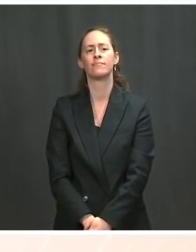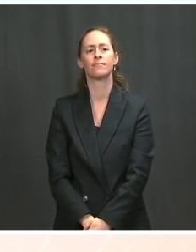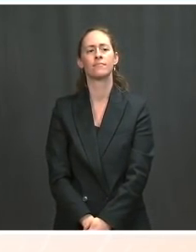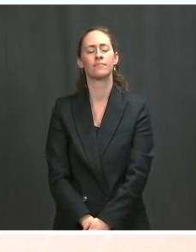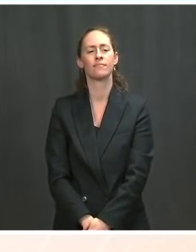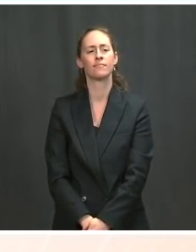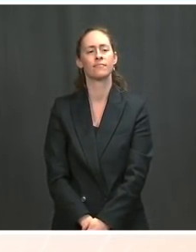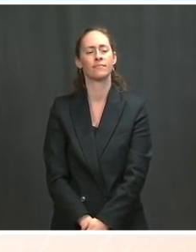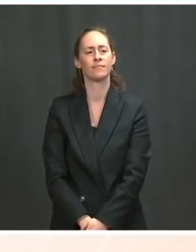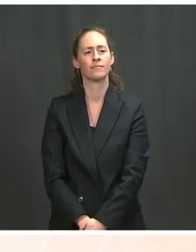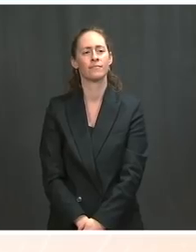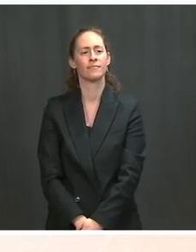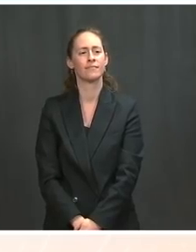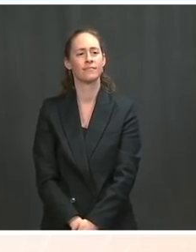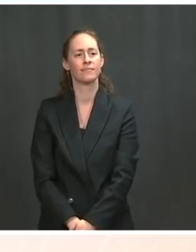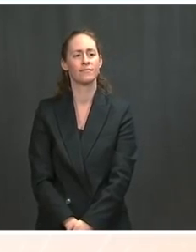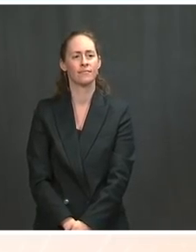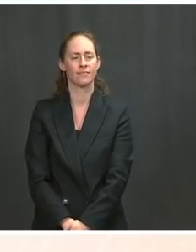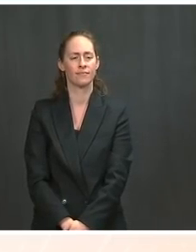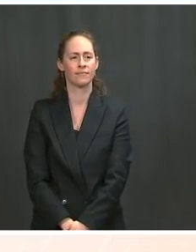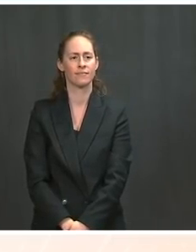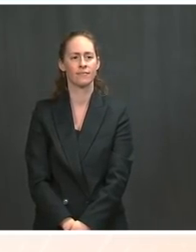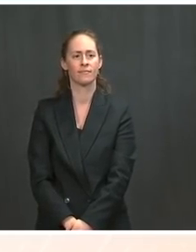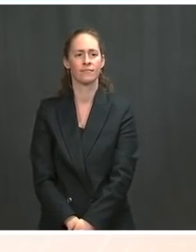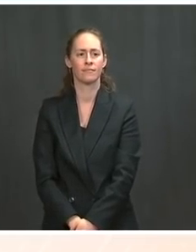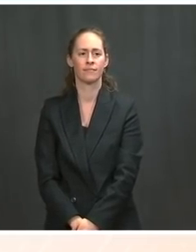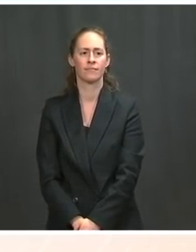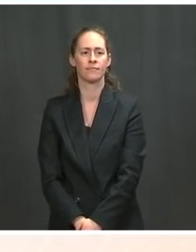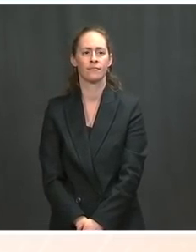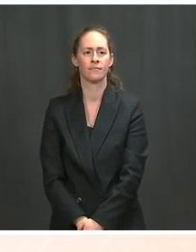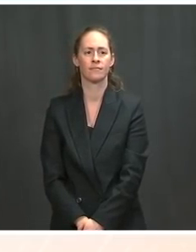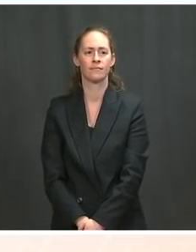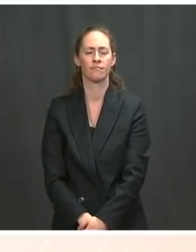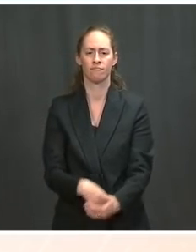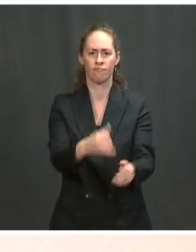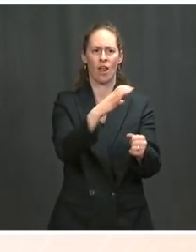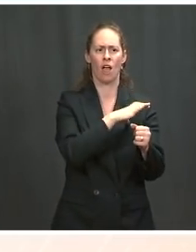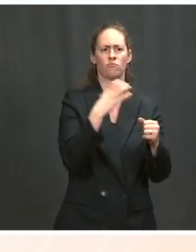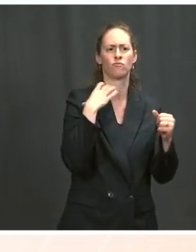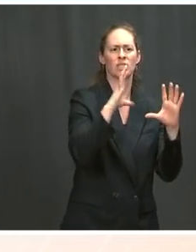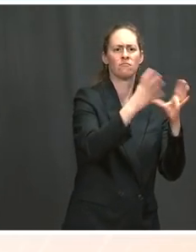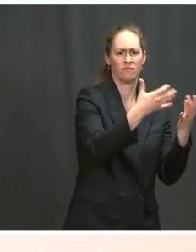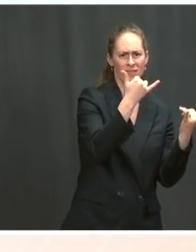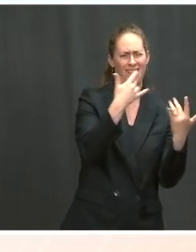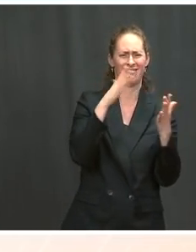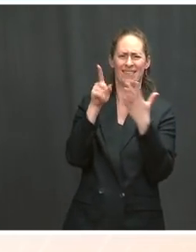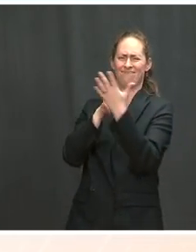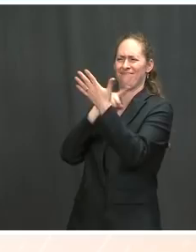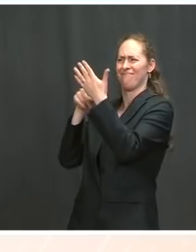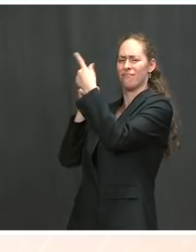says the President's comments "reinforces the false idea that Palestinians instigated this cycle of violence." Representative